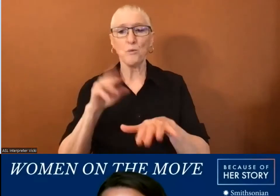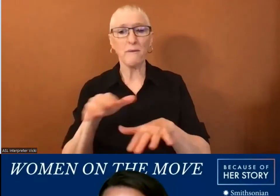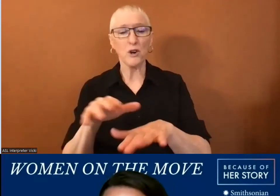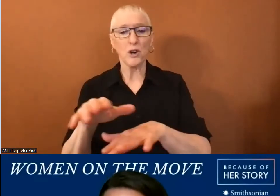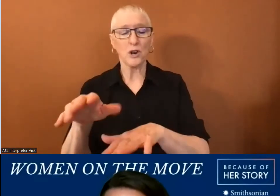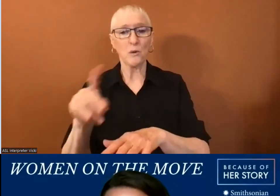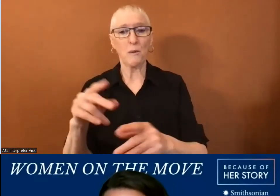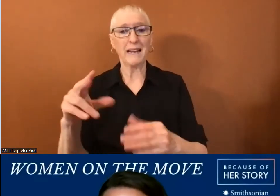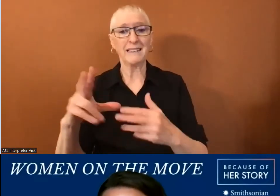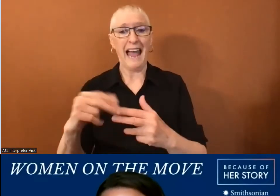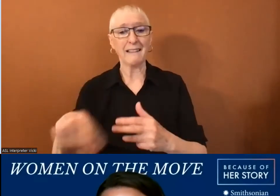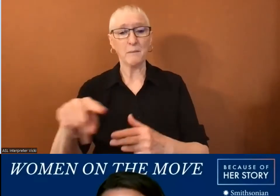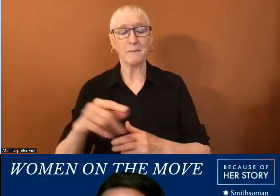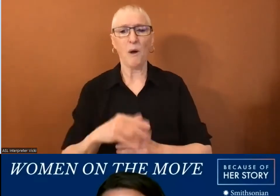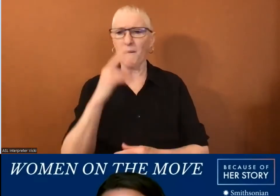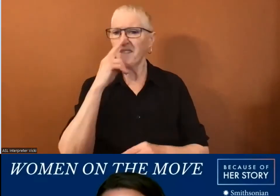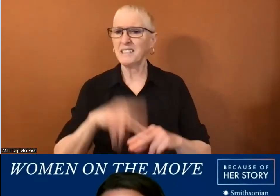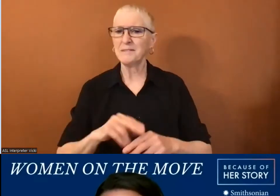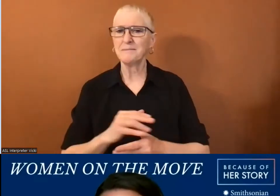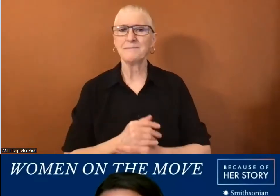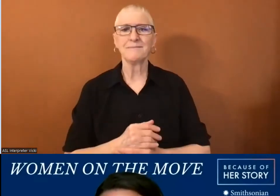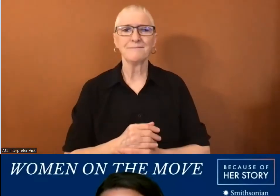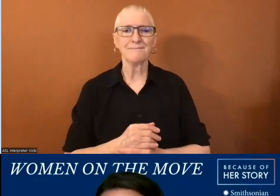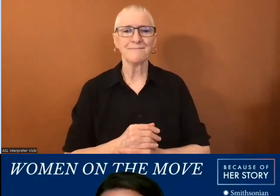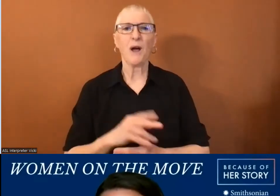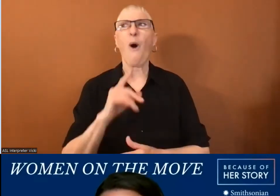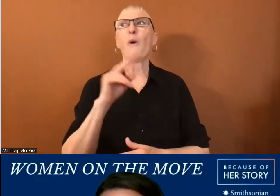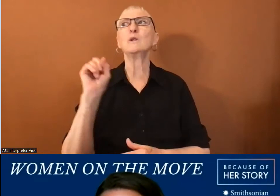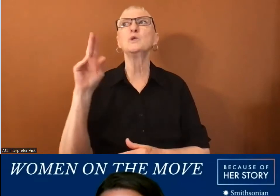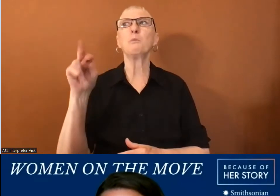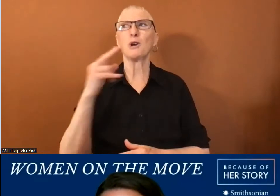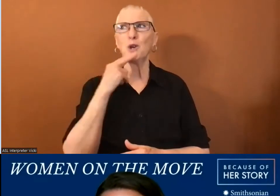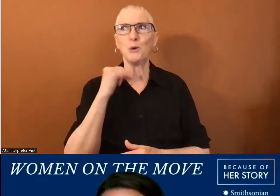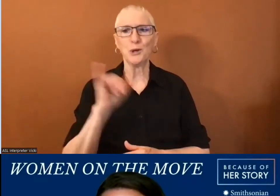that was a lot of fun. >>Shelby: Yeah, they're super cute, too so that would be really fun to be able to